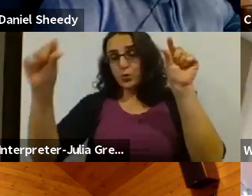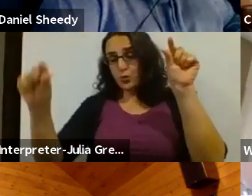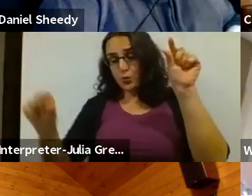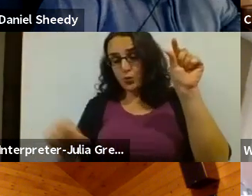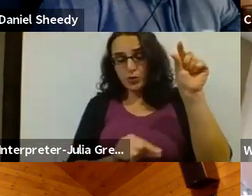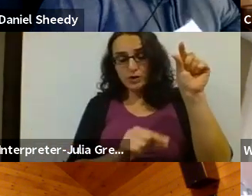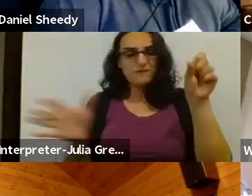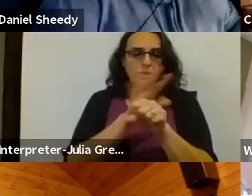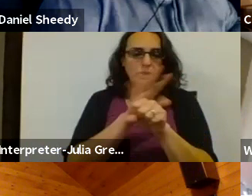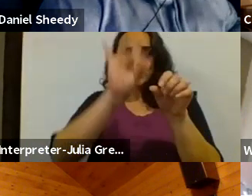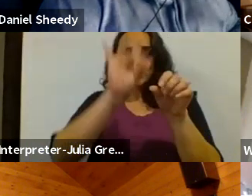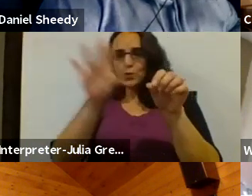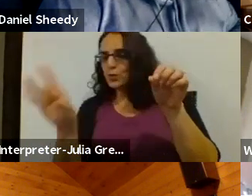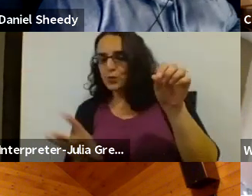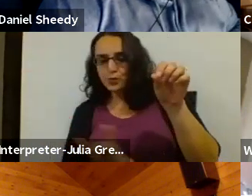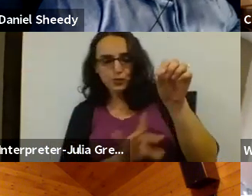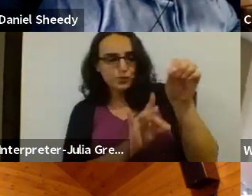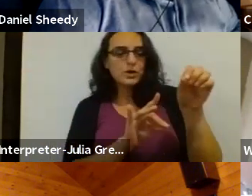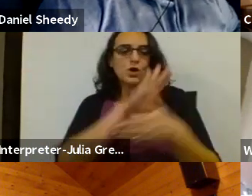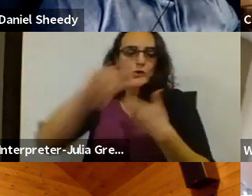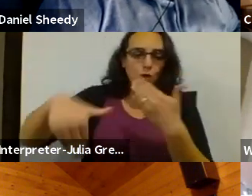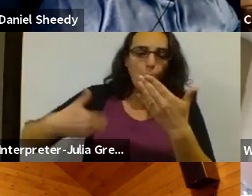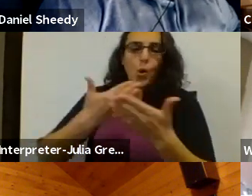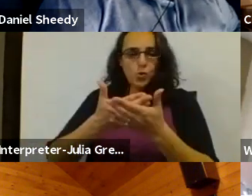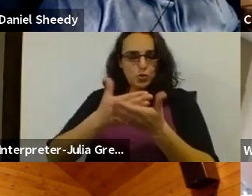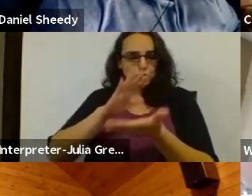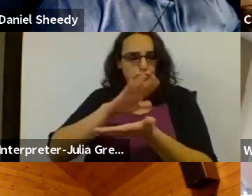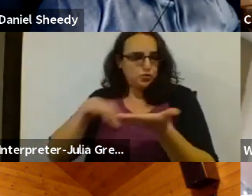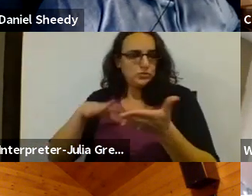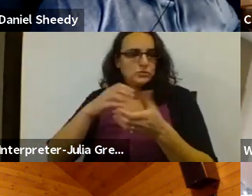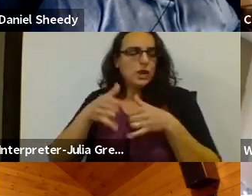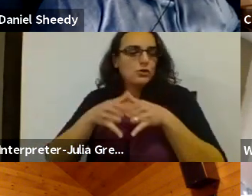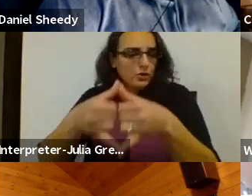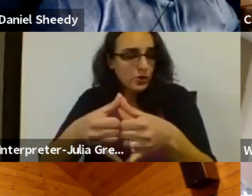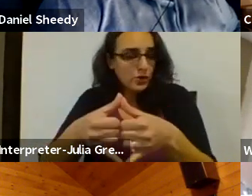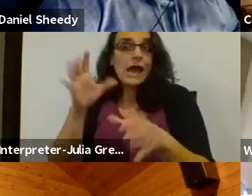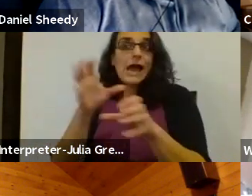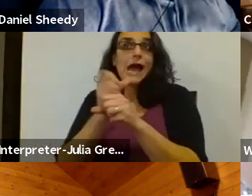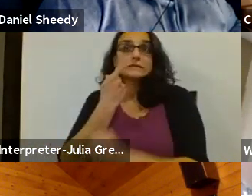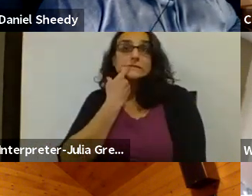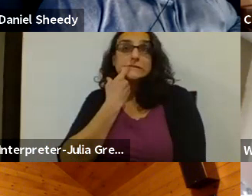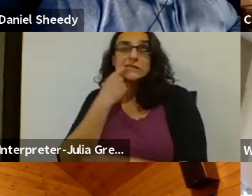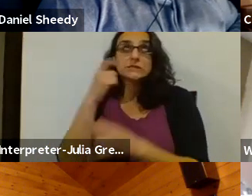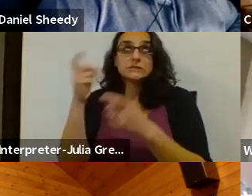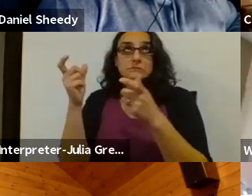Zoe Duran: The suit entire student body. Got a reward, and they actually just got to celebrate their reward so they